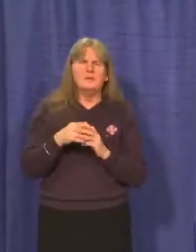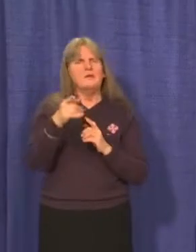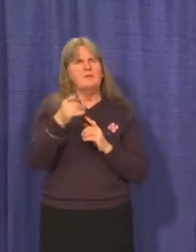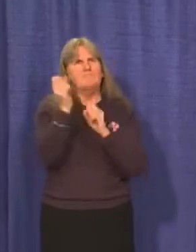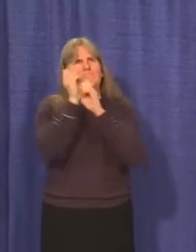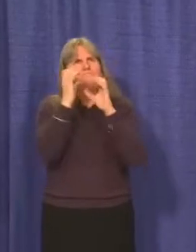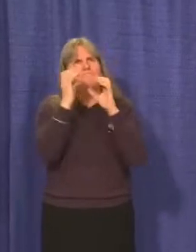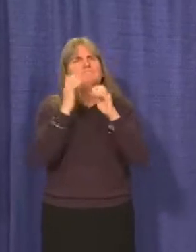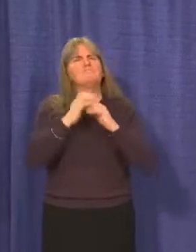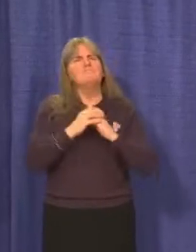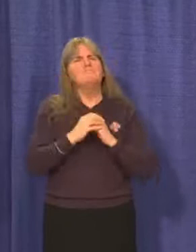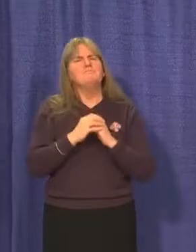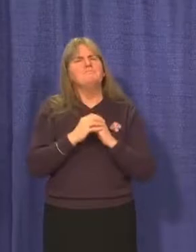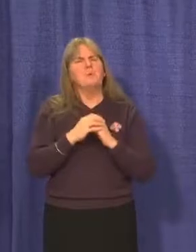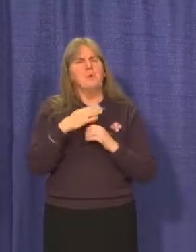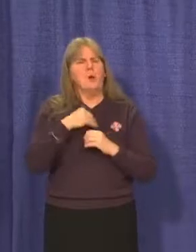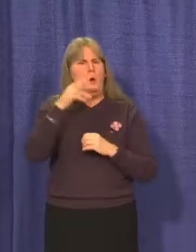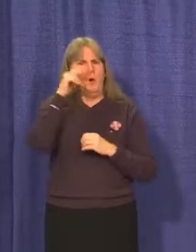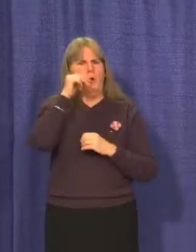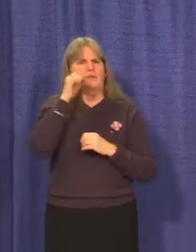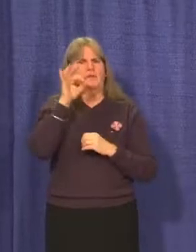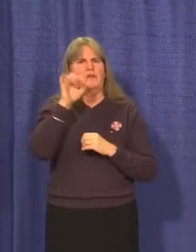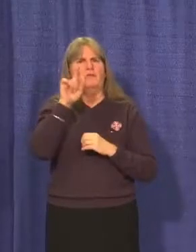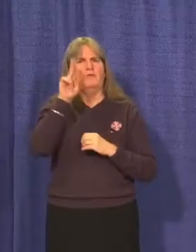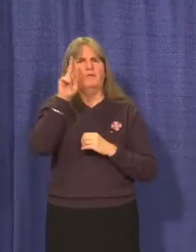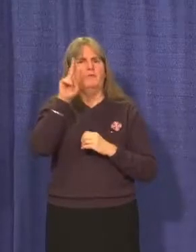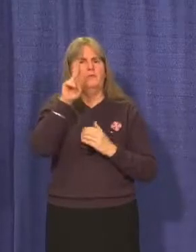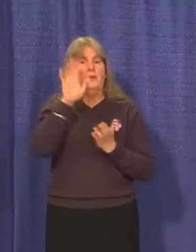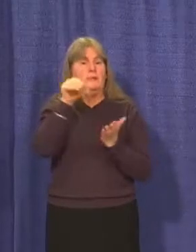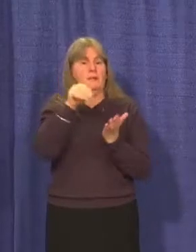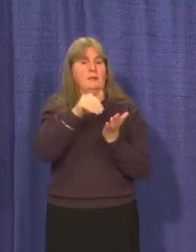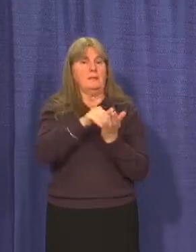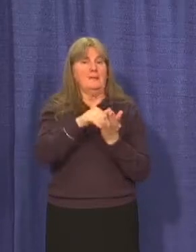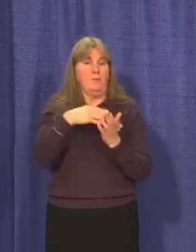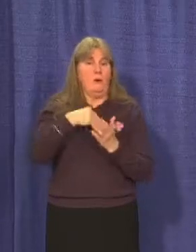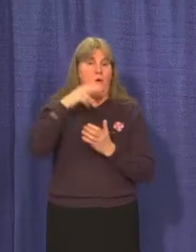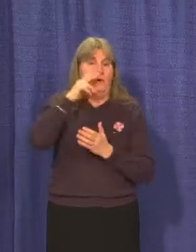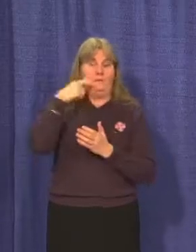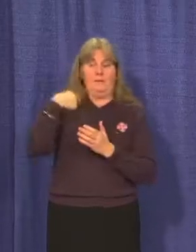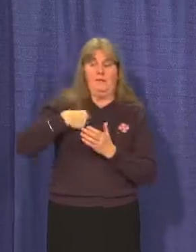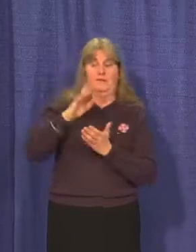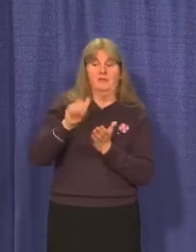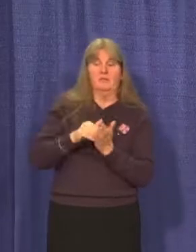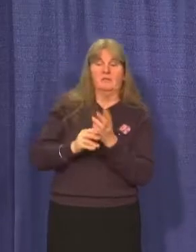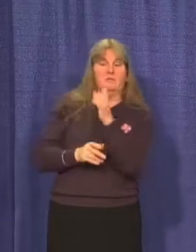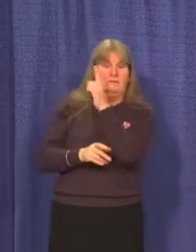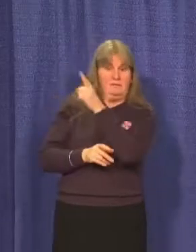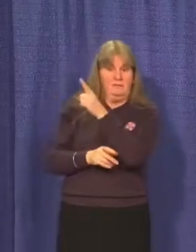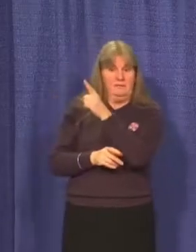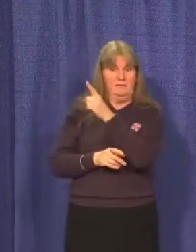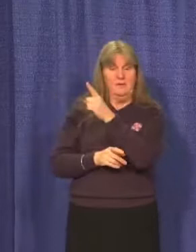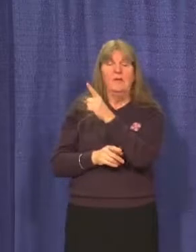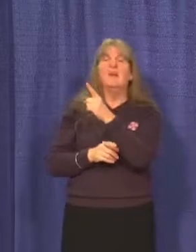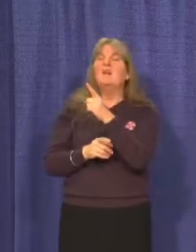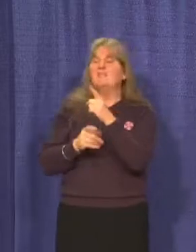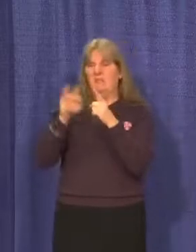think of how the Whitehorse flu clinic at the convention centre and really, just scaling that down.